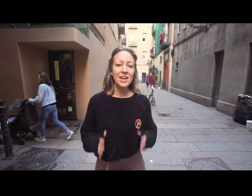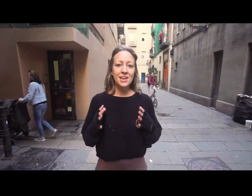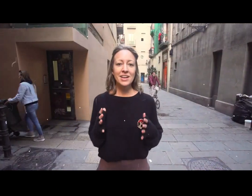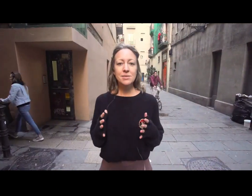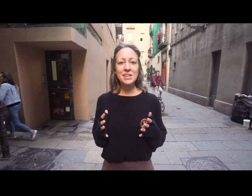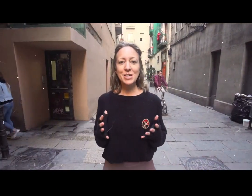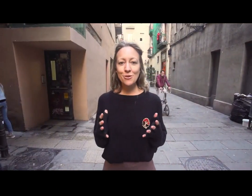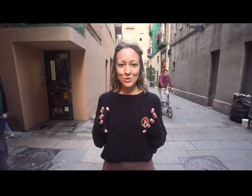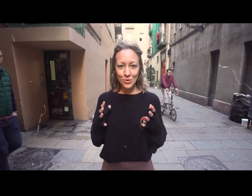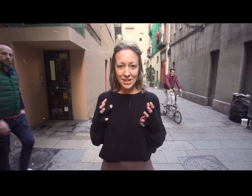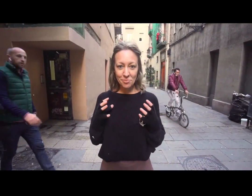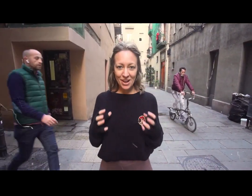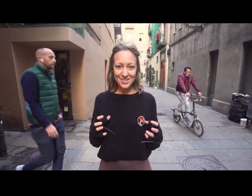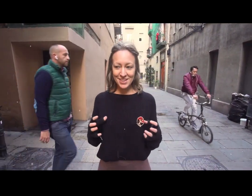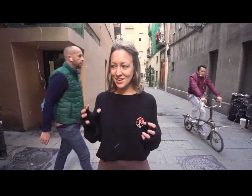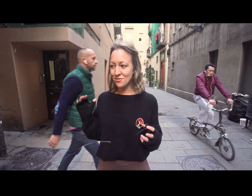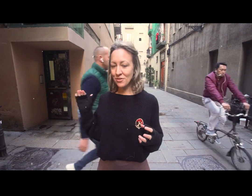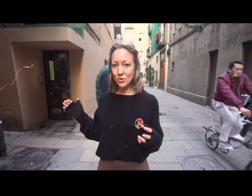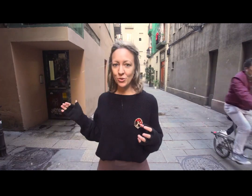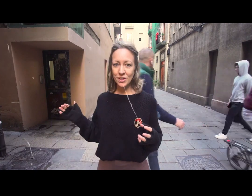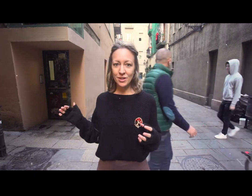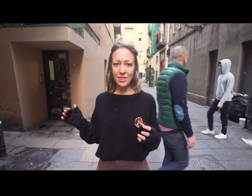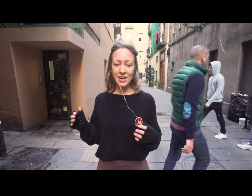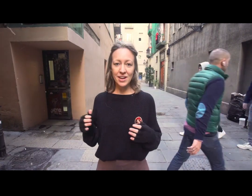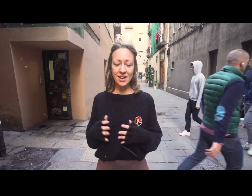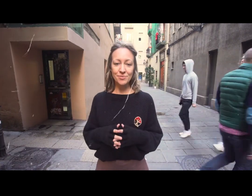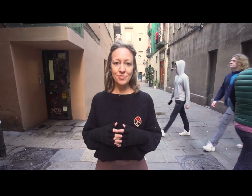Guys, I'm going to take you to a little plaza here around the corner